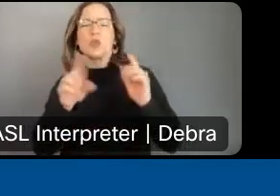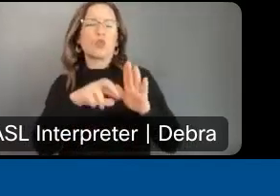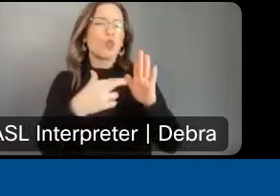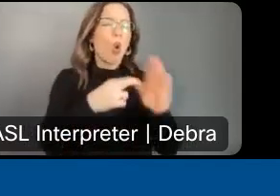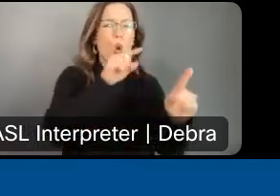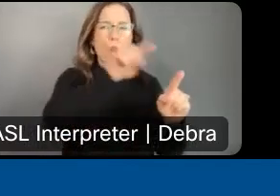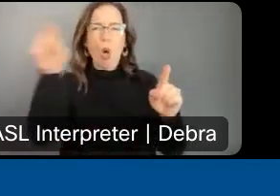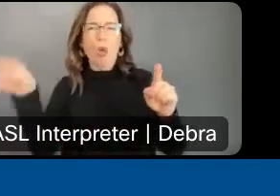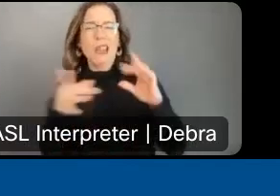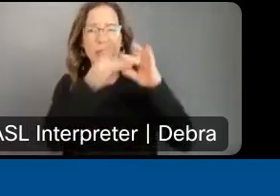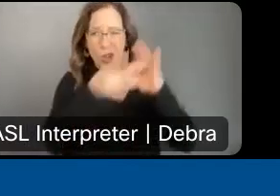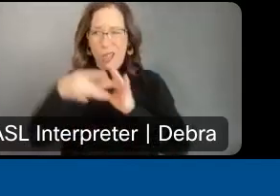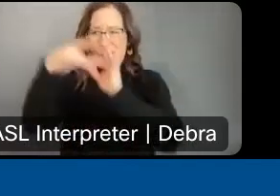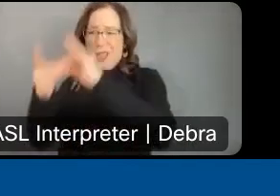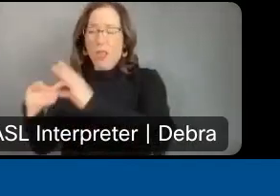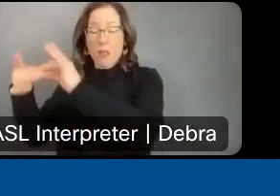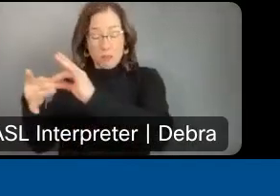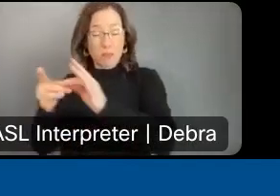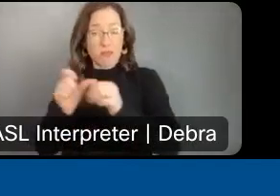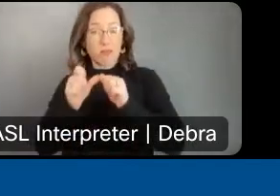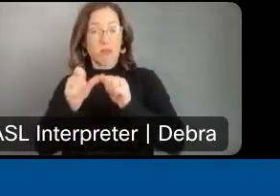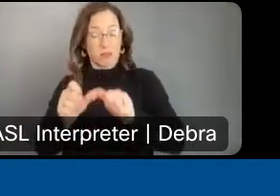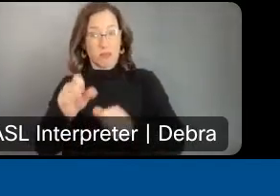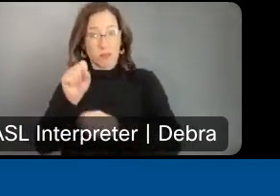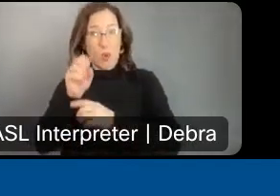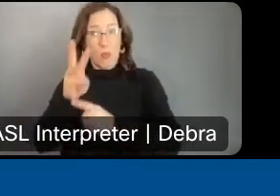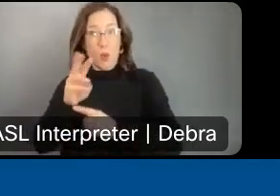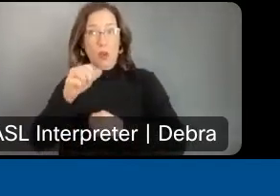that are part of maintaining a software infrastructure.